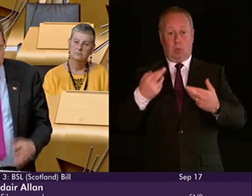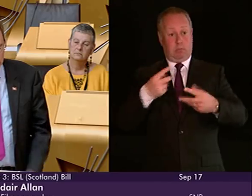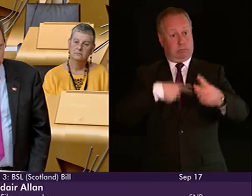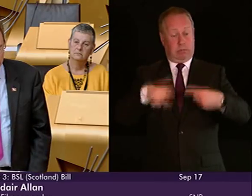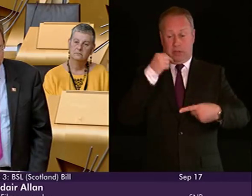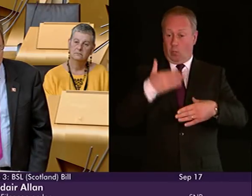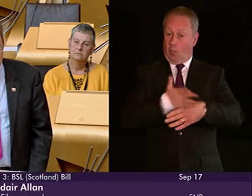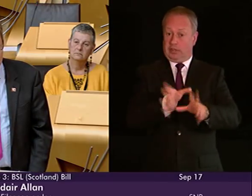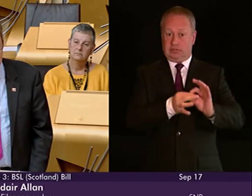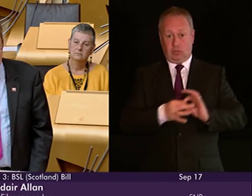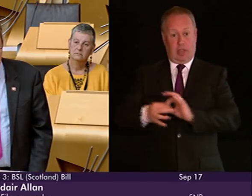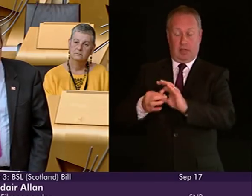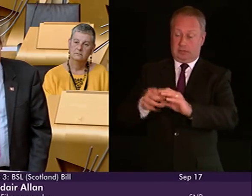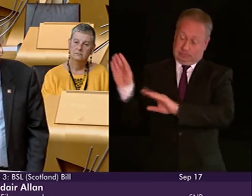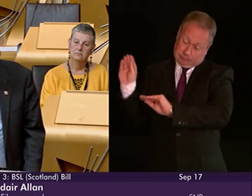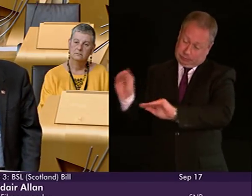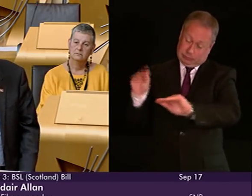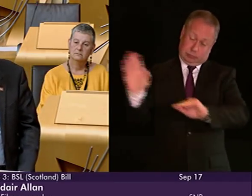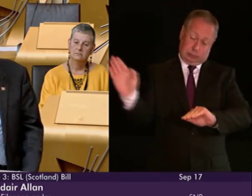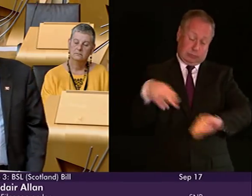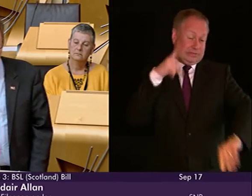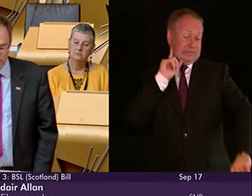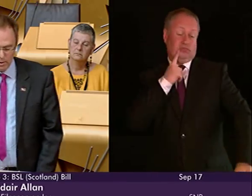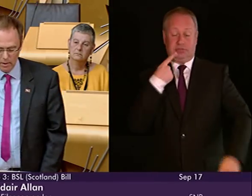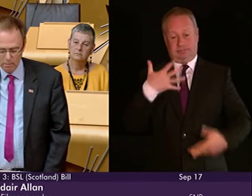to meet demand. Liam McArthur and other members pointed to